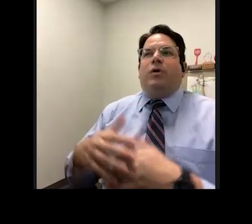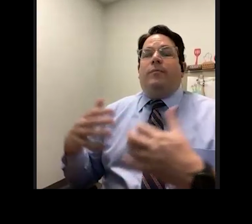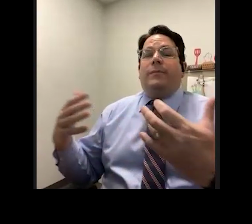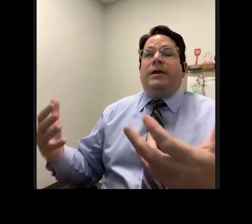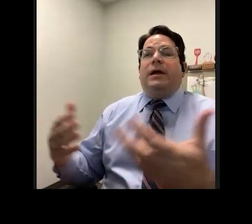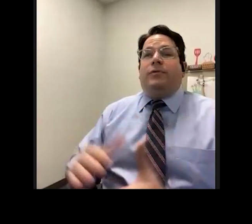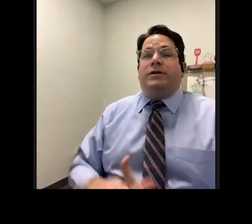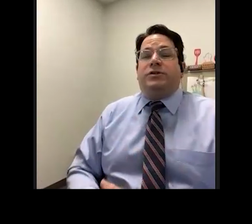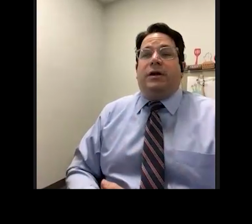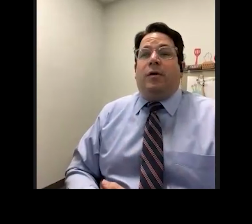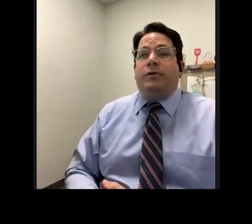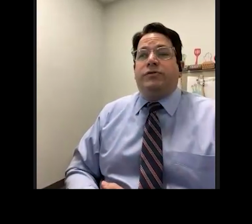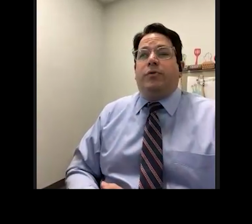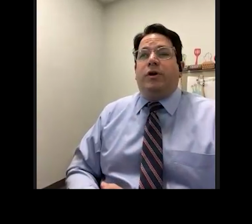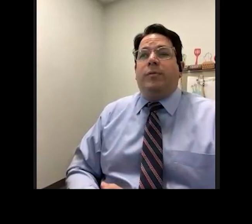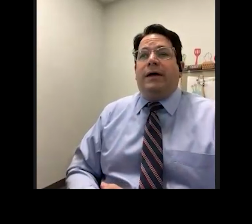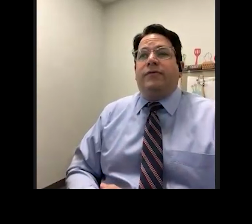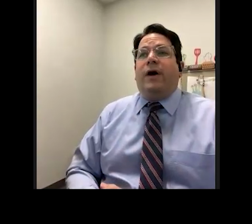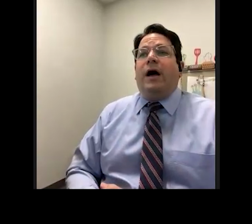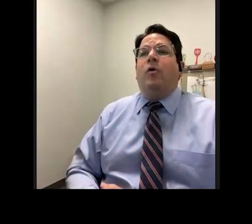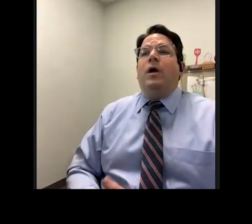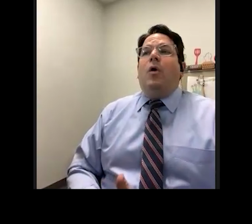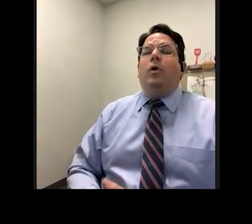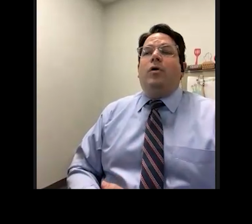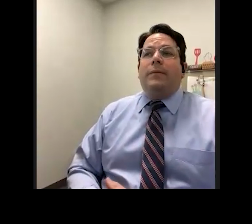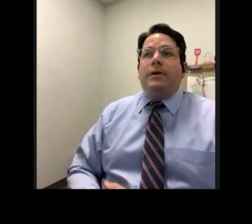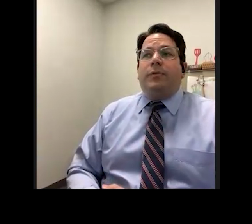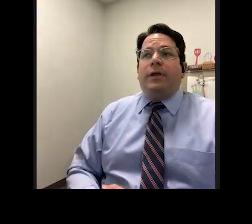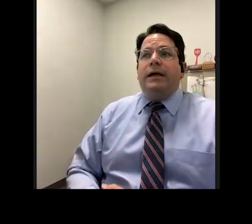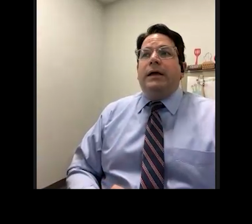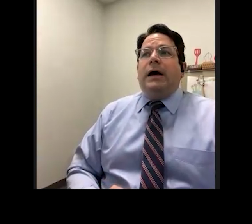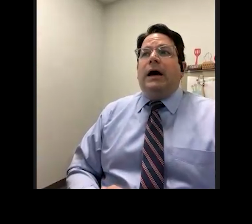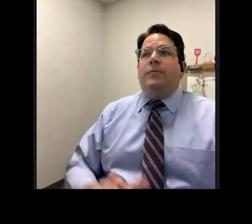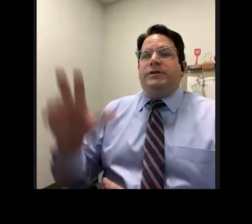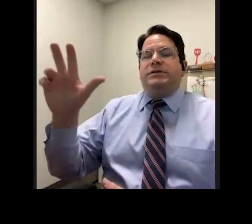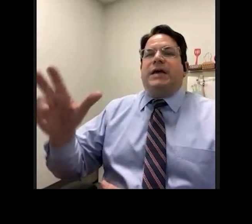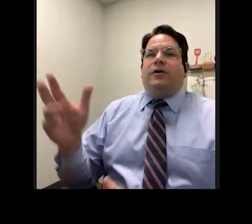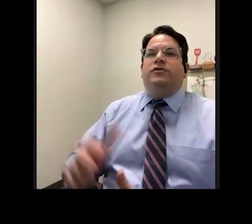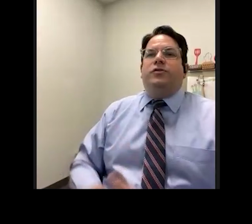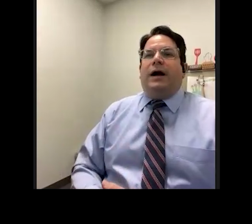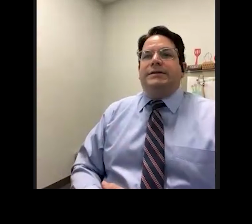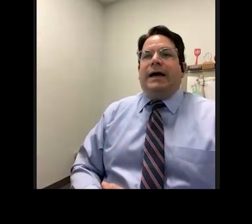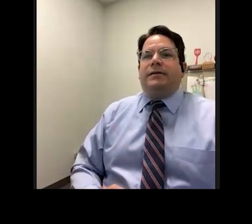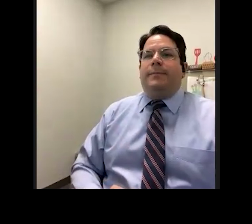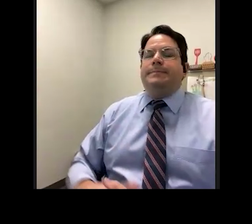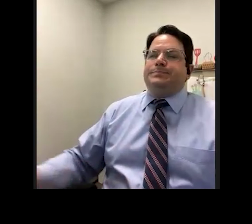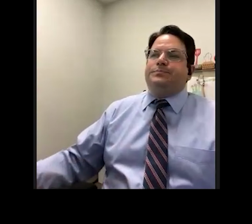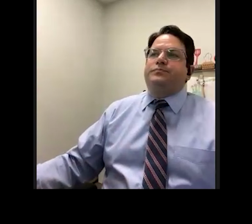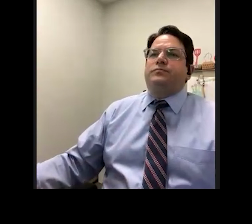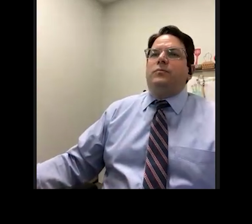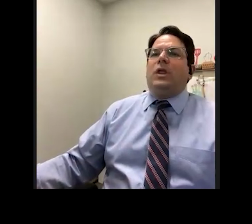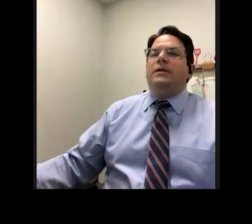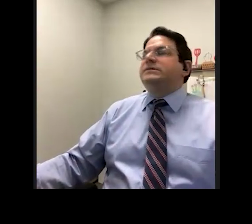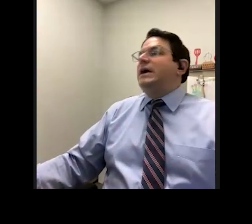that's where maybe potentially a police report you might have to file will come into play. But this is how you do contact them.